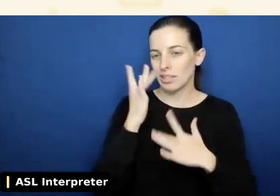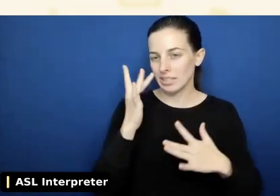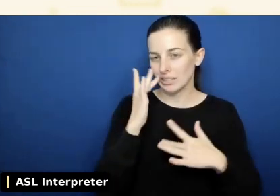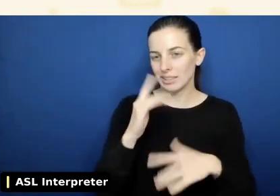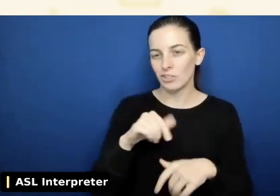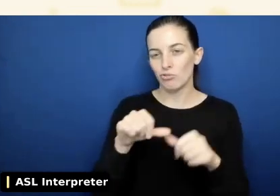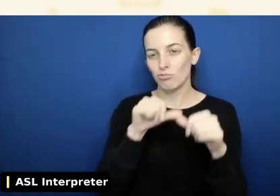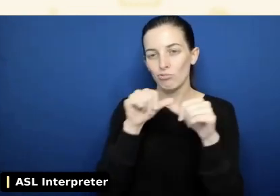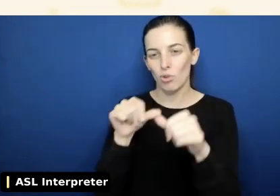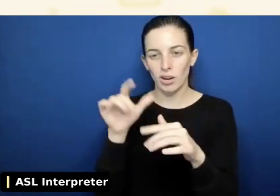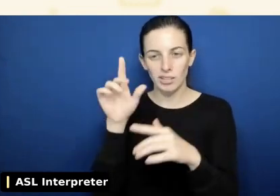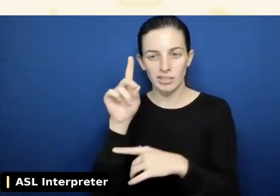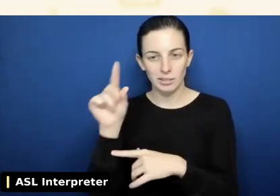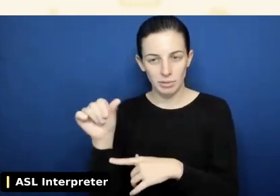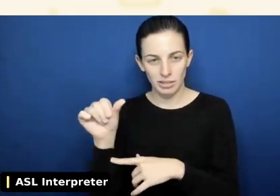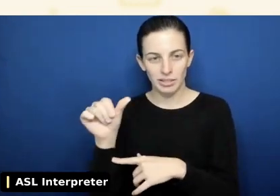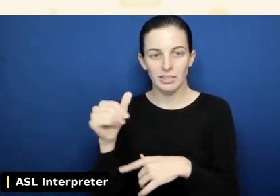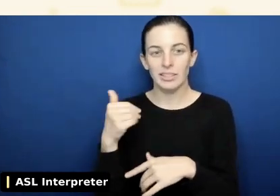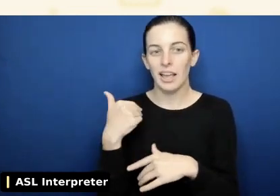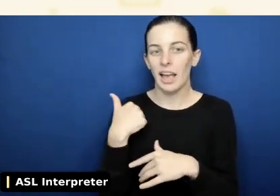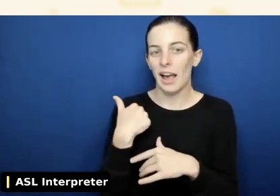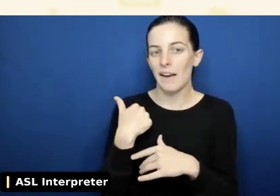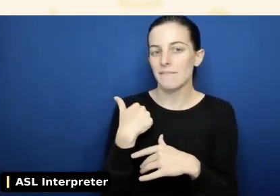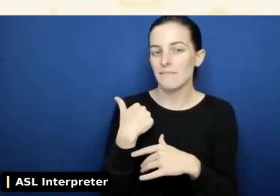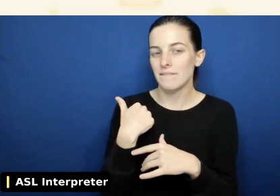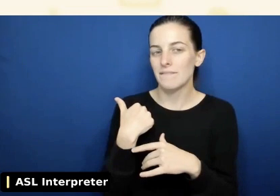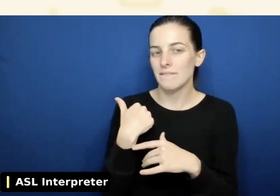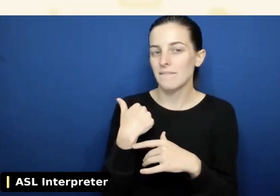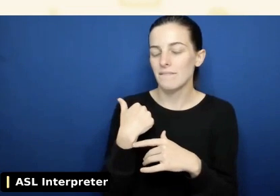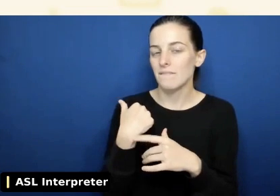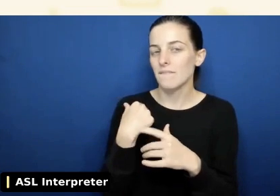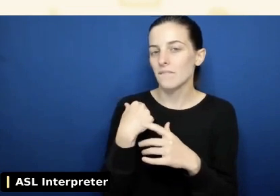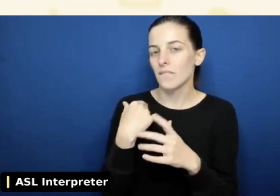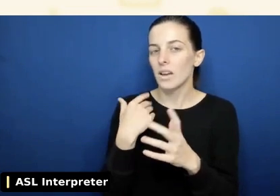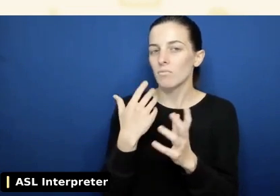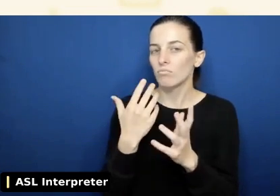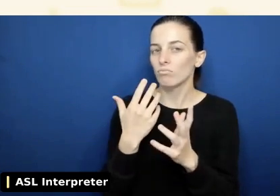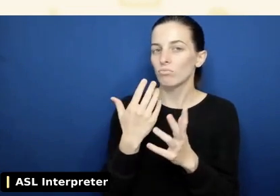They are abstract terms, but they are also lift experiences.